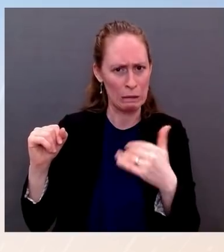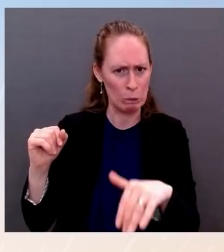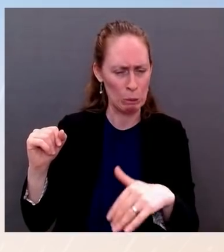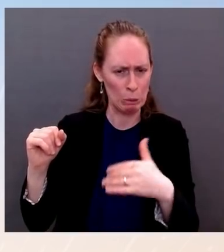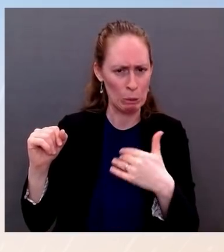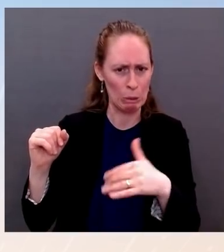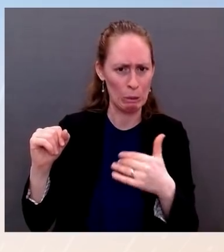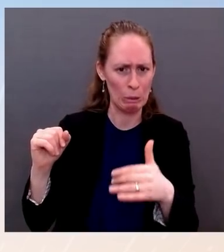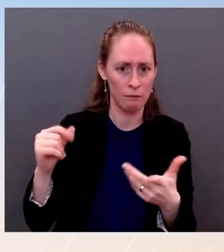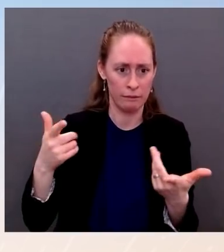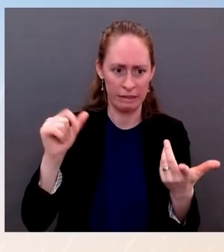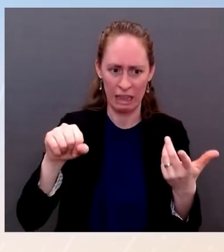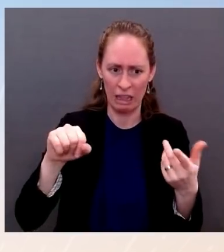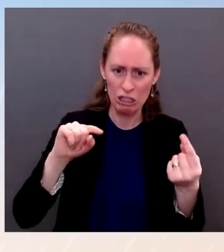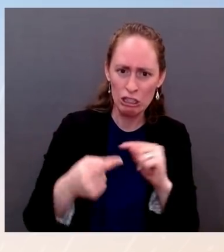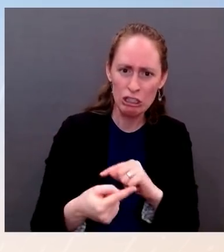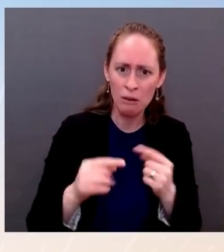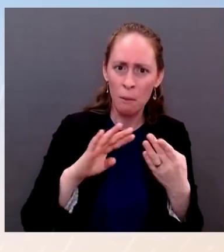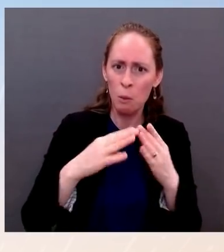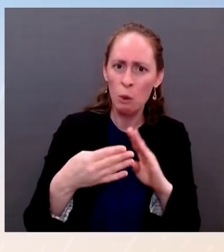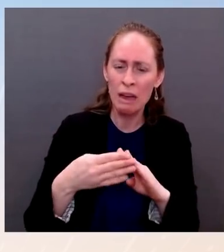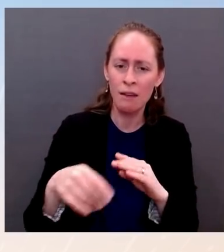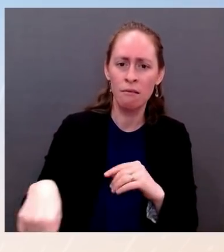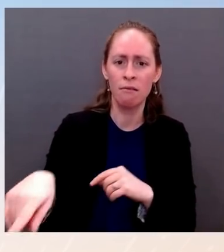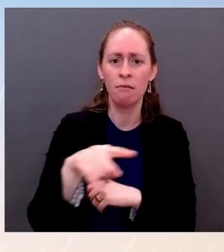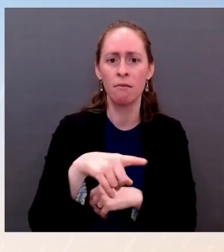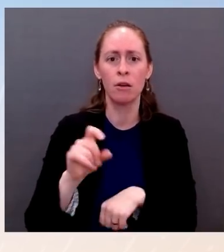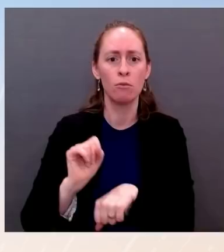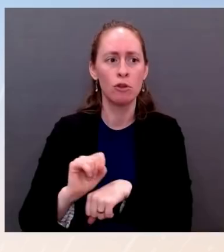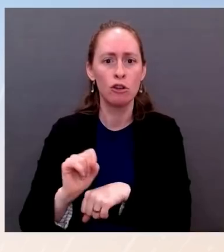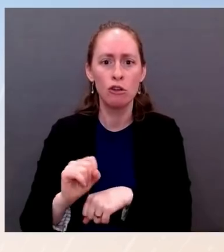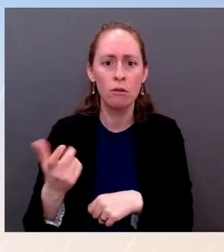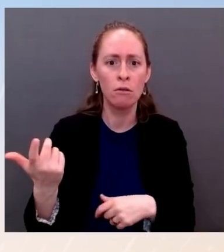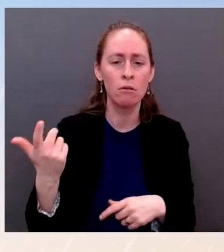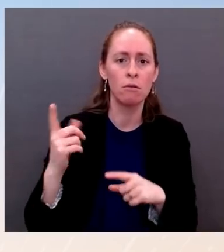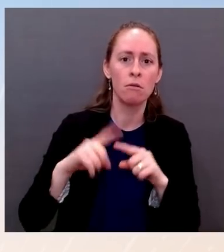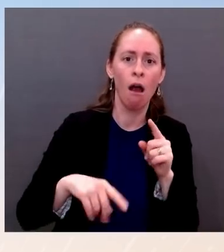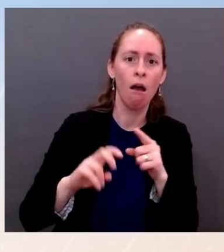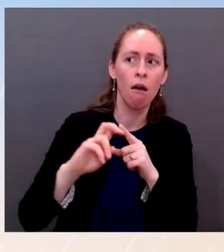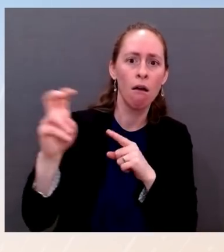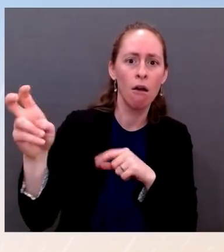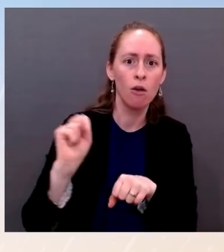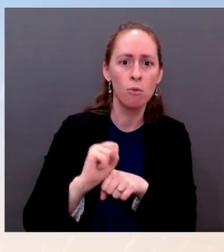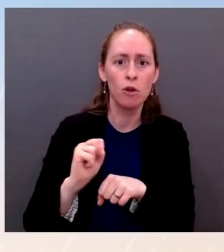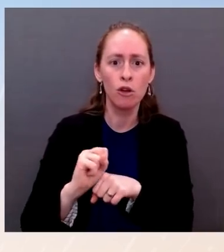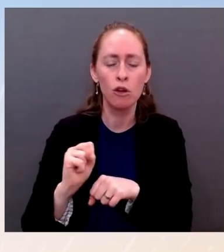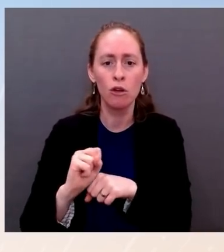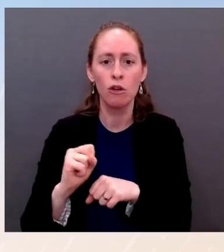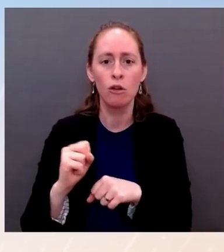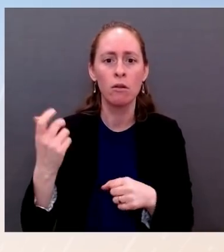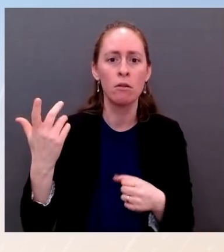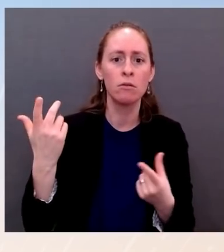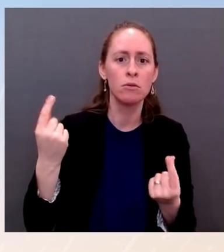back and forth across the bridge who are going to work, who may work on different sides of the border; the ability to get food on the table to American families,